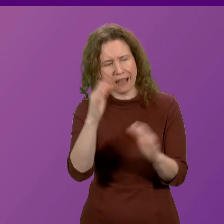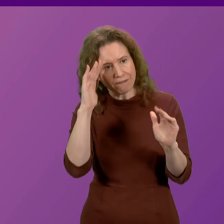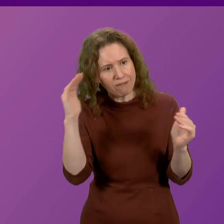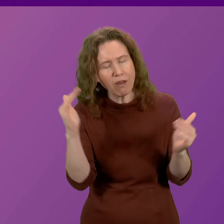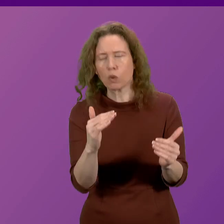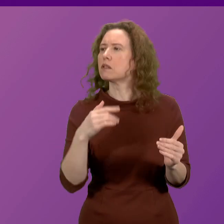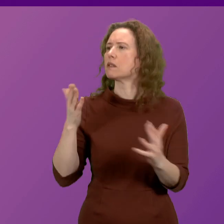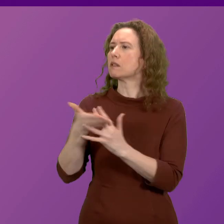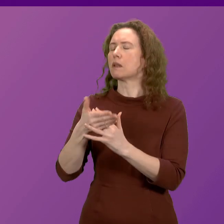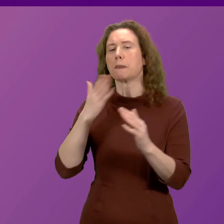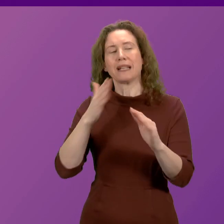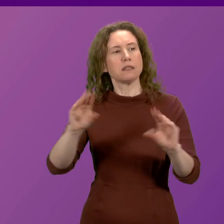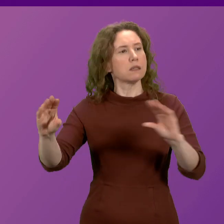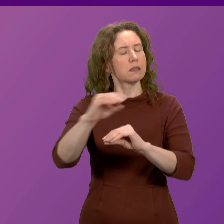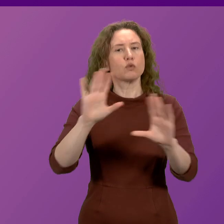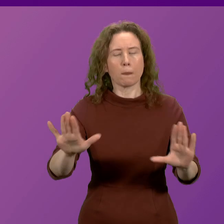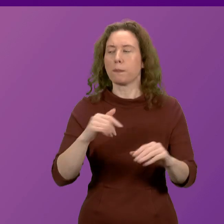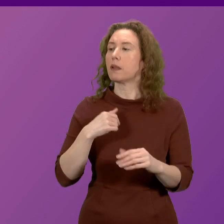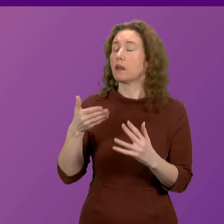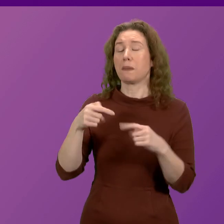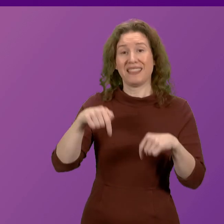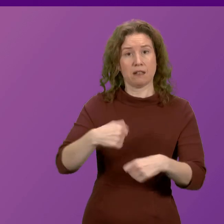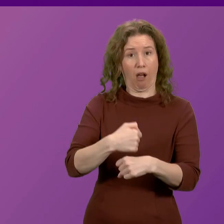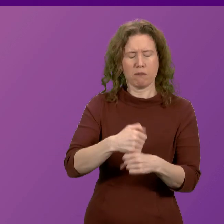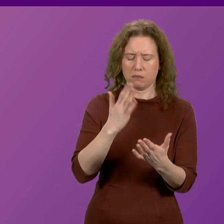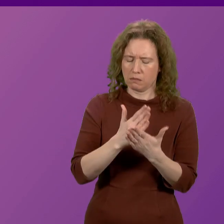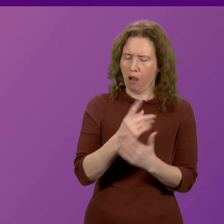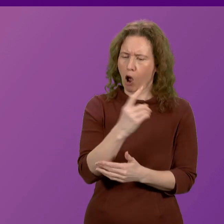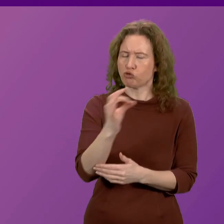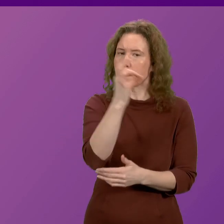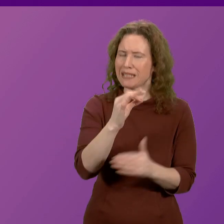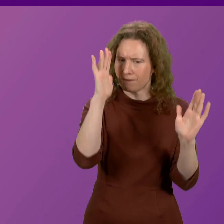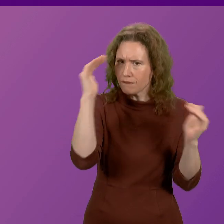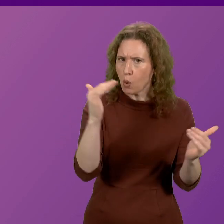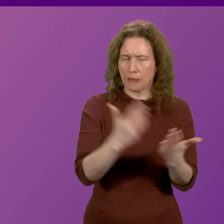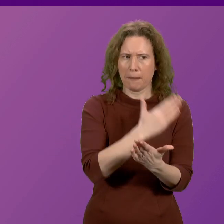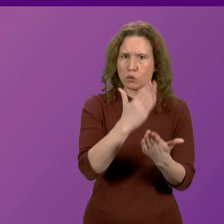Let us hear the First Minister. This Government is 100 per cent focused on ensuring that the resources